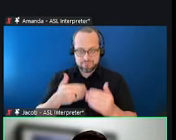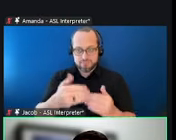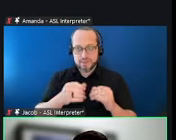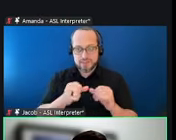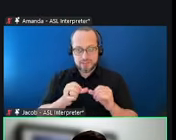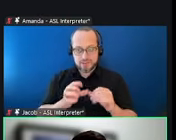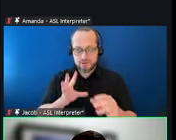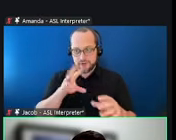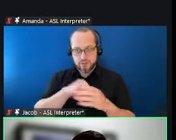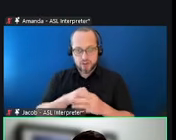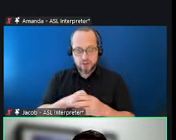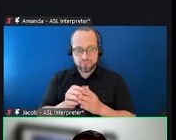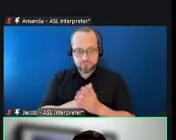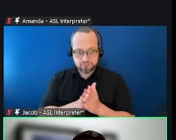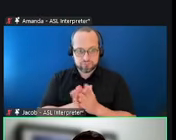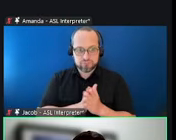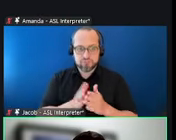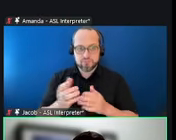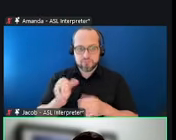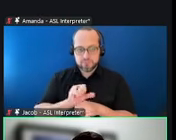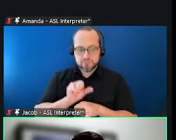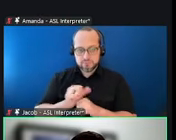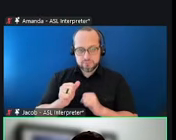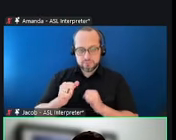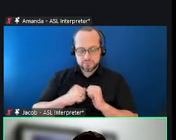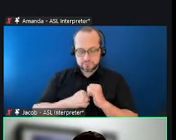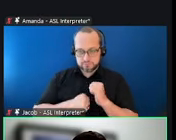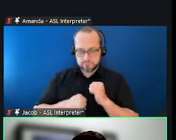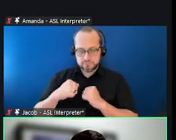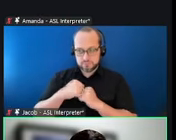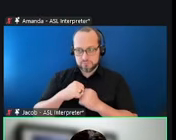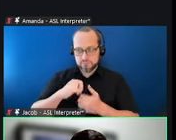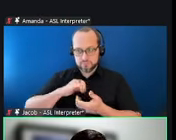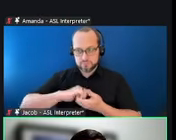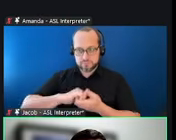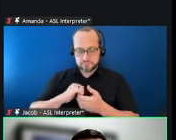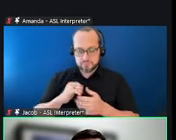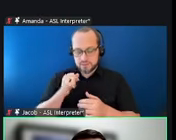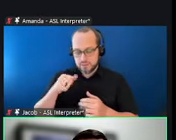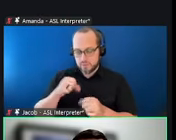involved in the work that we do together. This work will be not just guided by these leaders, but